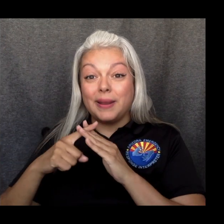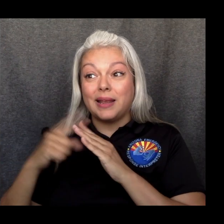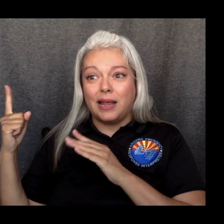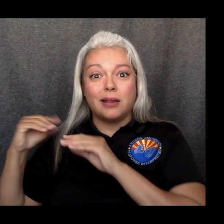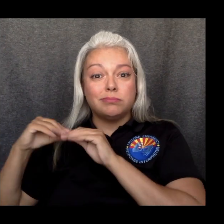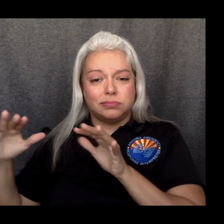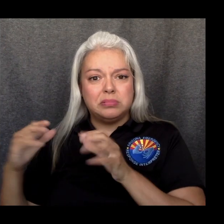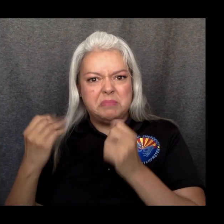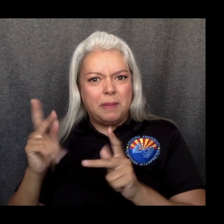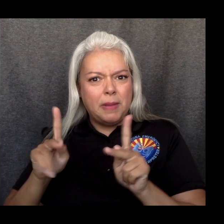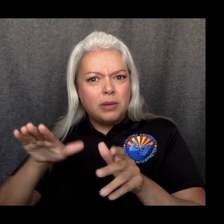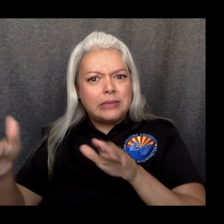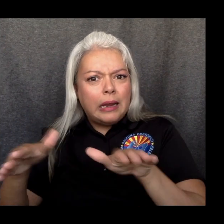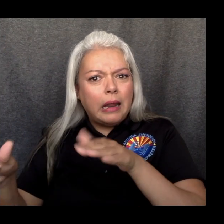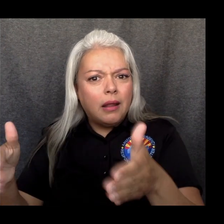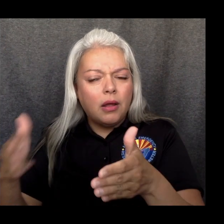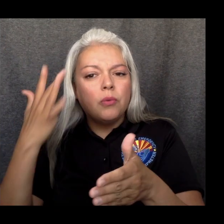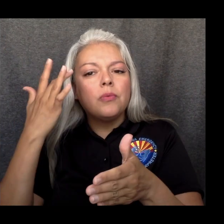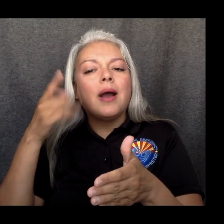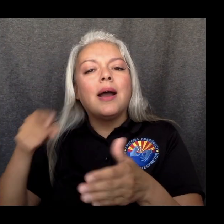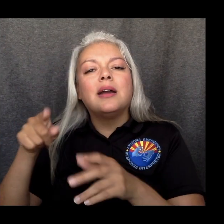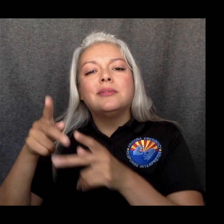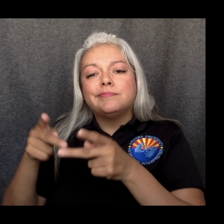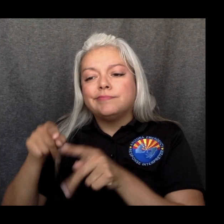Most of that was due to our long-term care centers.